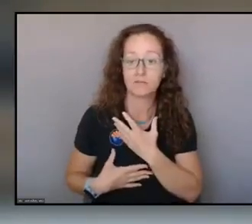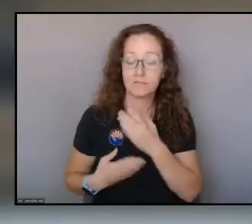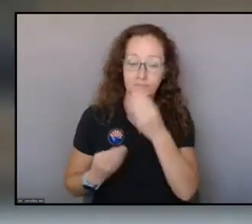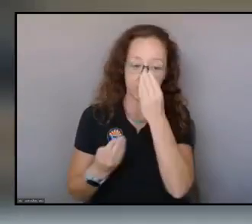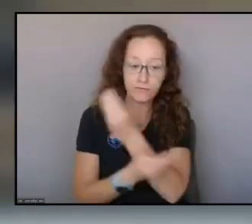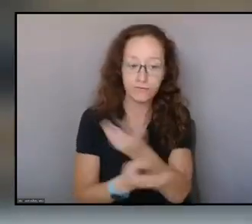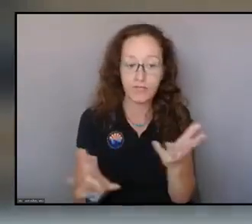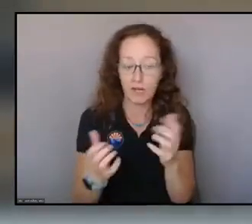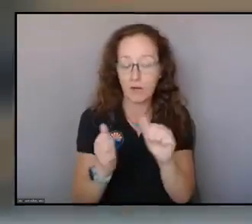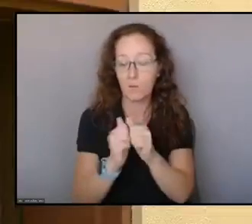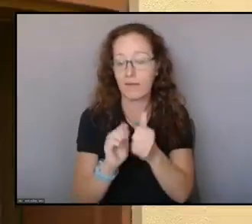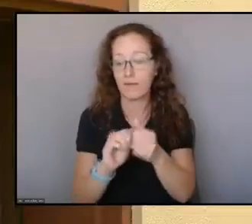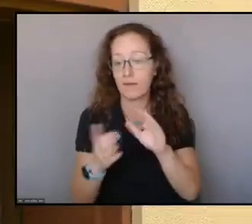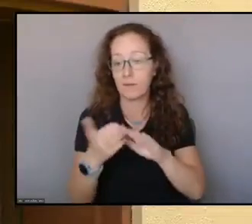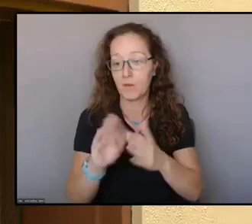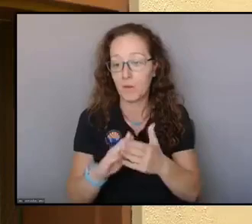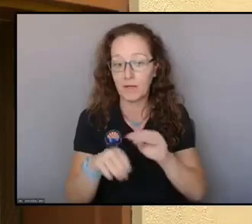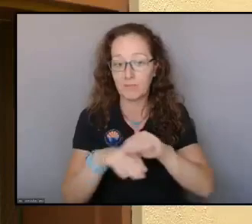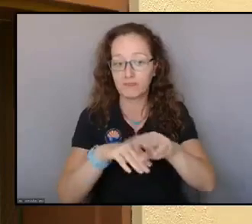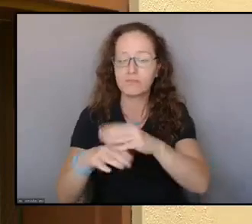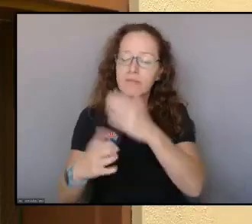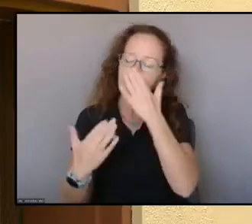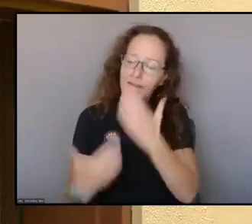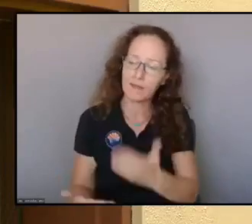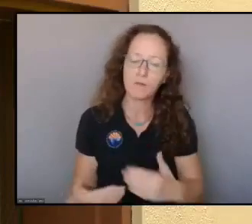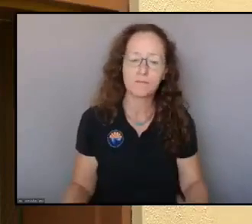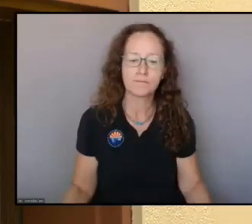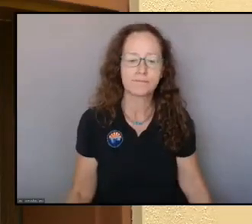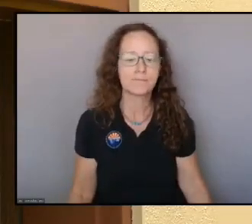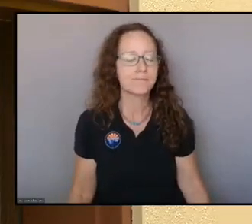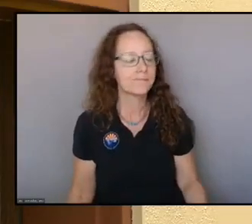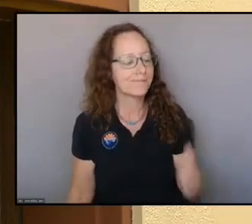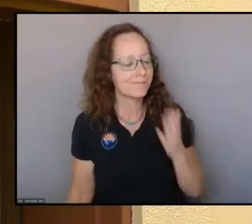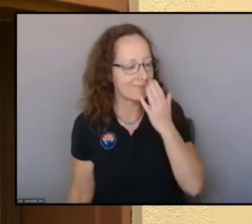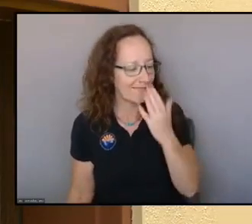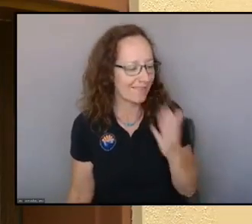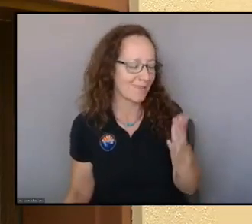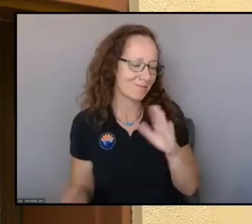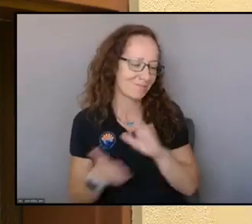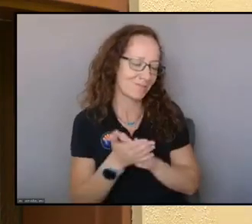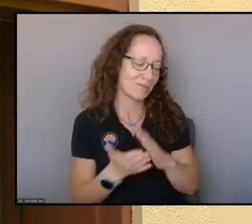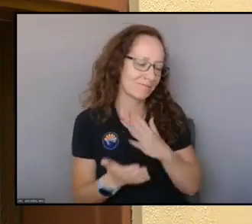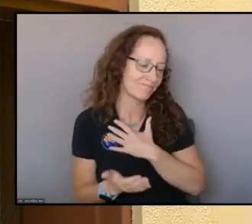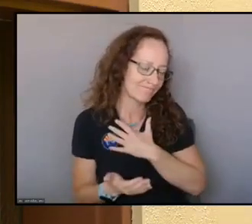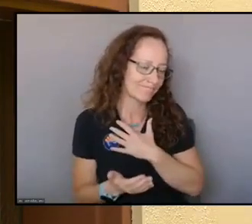THANK YOU. THANK YOU FOR THOSE KINDS WORDS, SHE HAVELY.